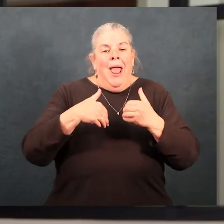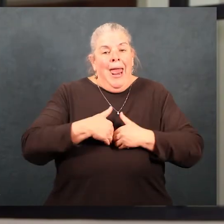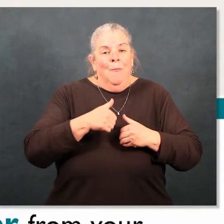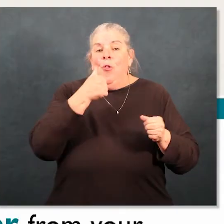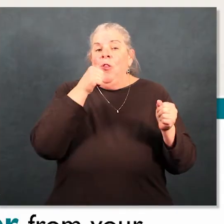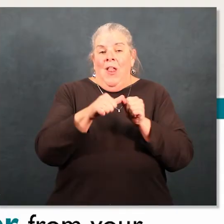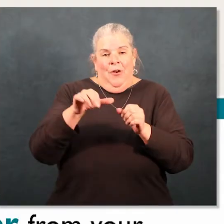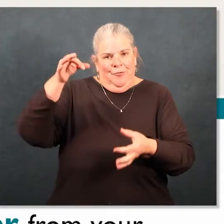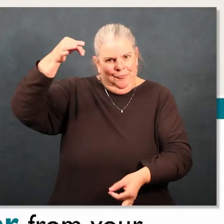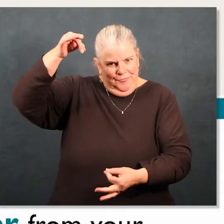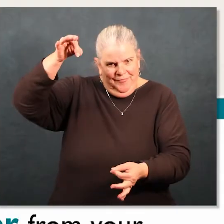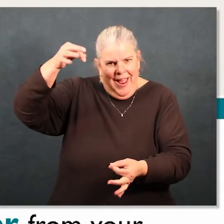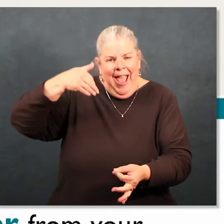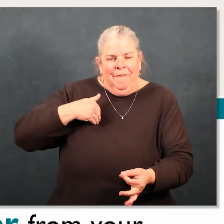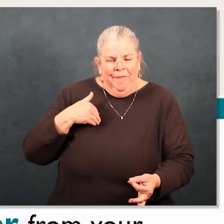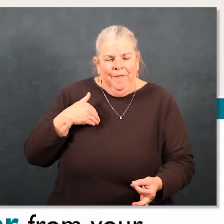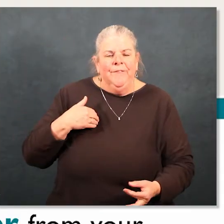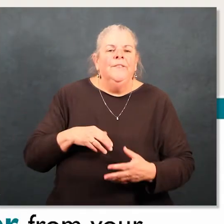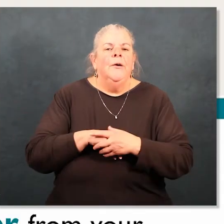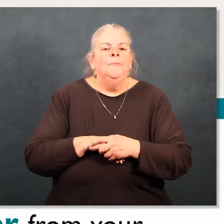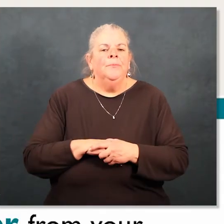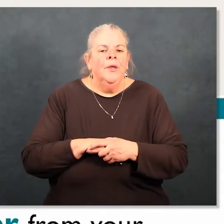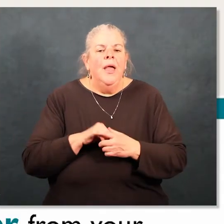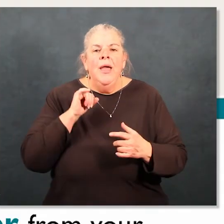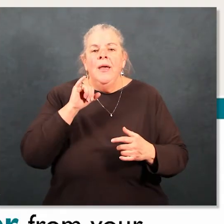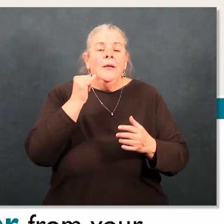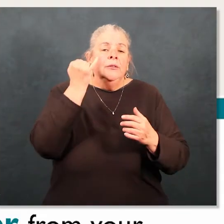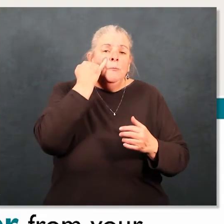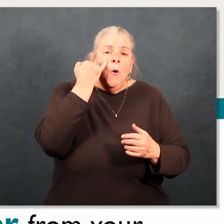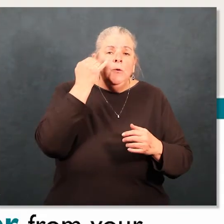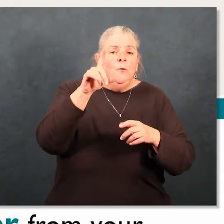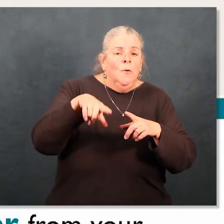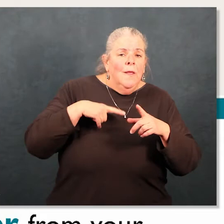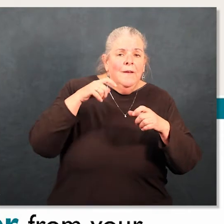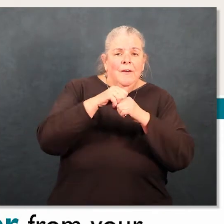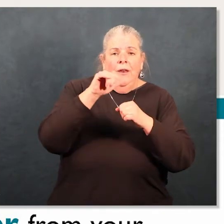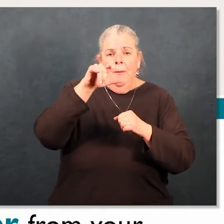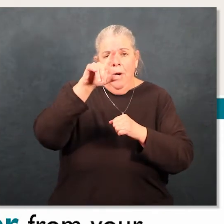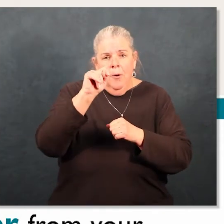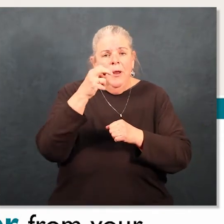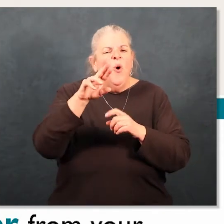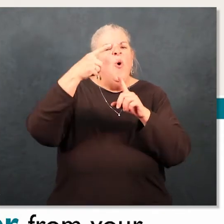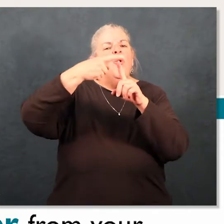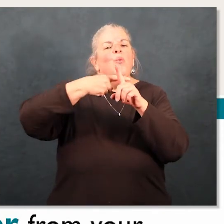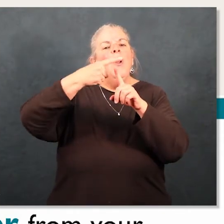So, if you live in an apartment or if you rent a house from a landlord